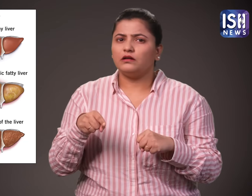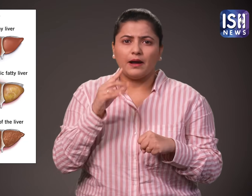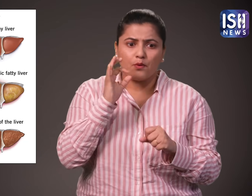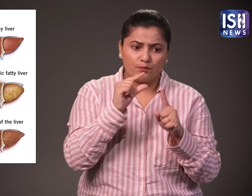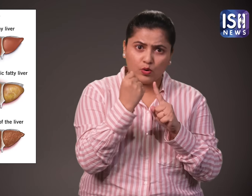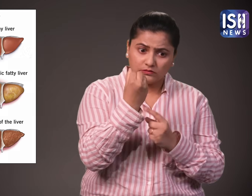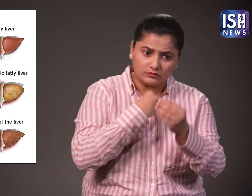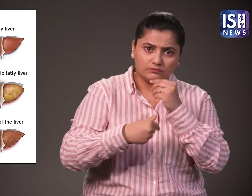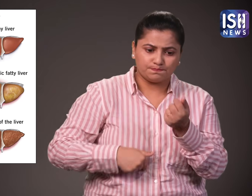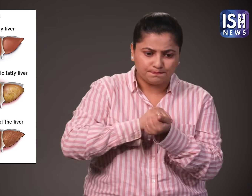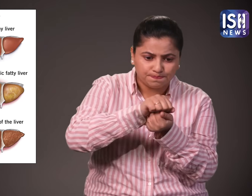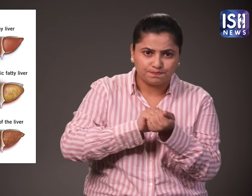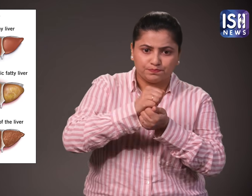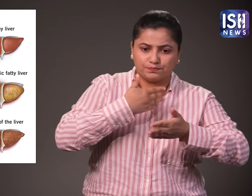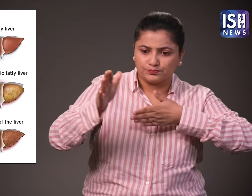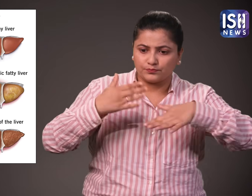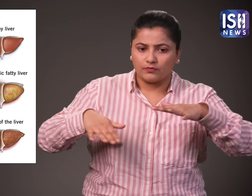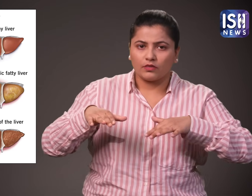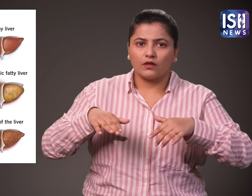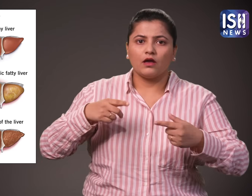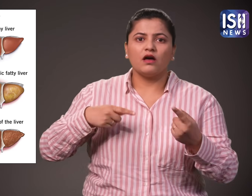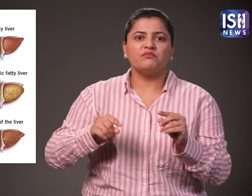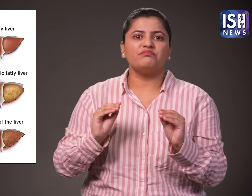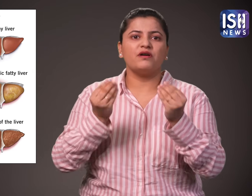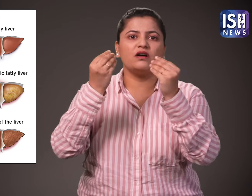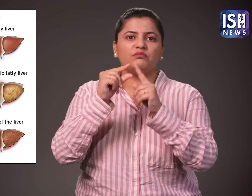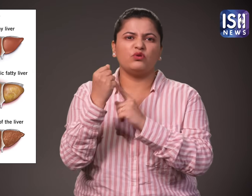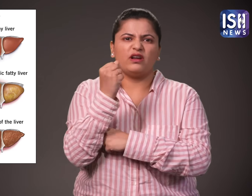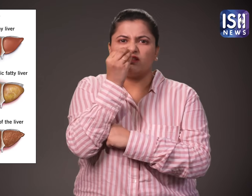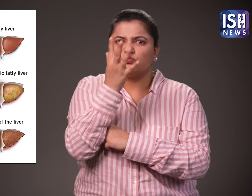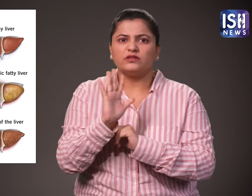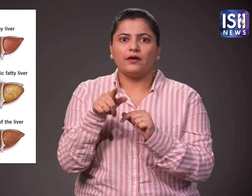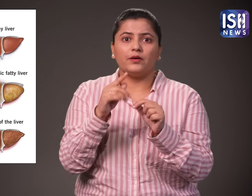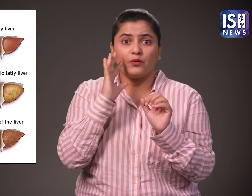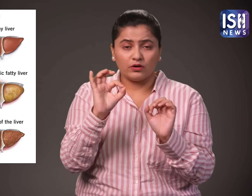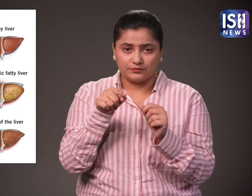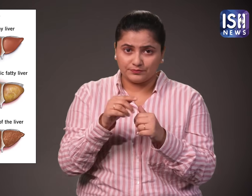Protein helps your body process fats, which makes it essential for good health.